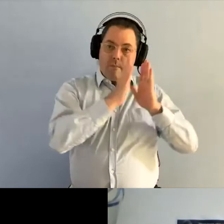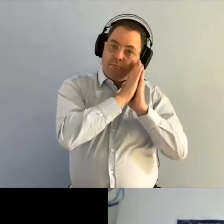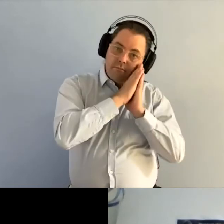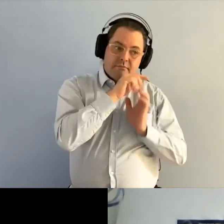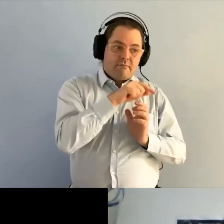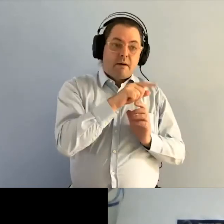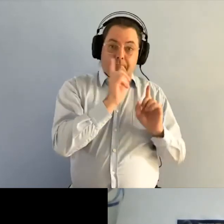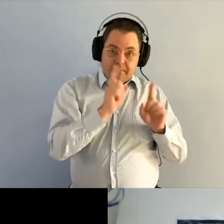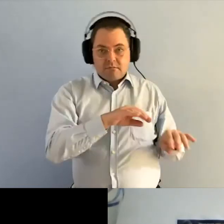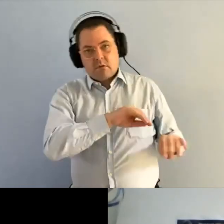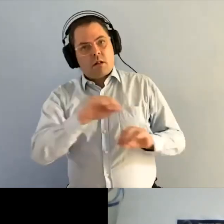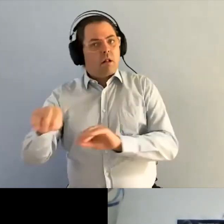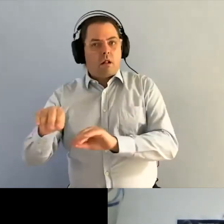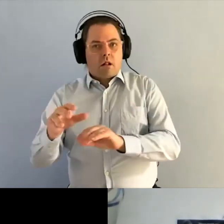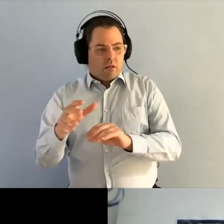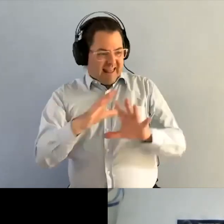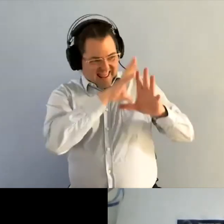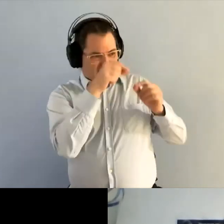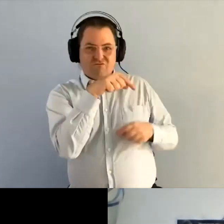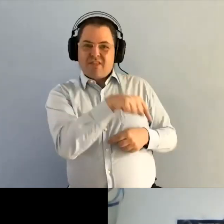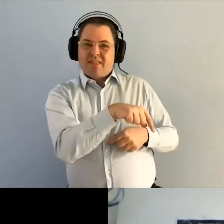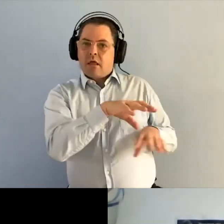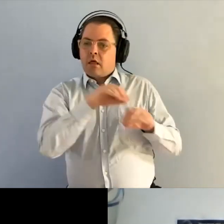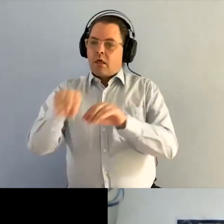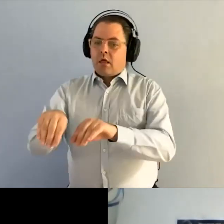left their places of residence